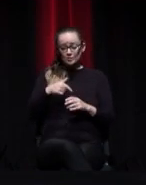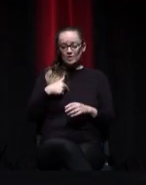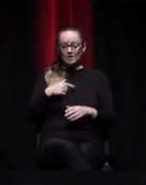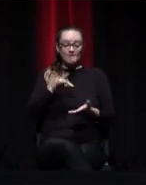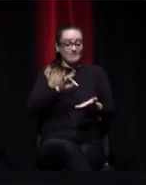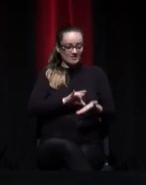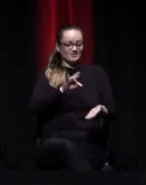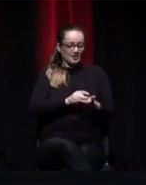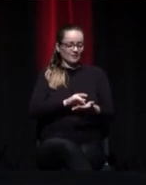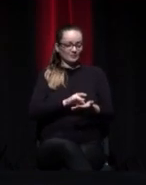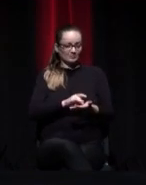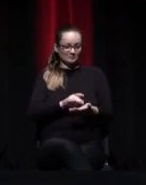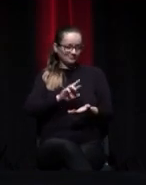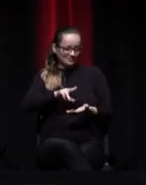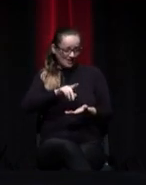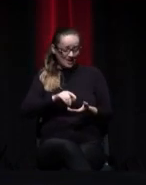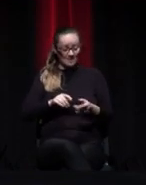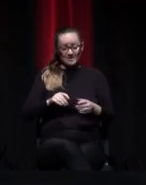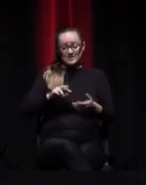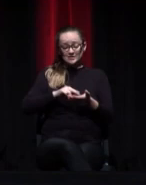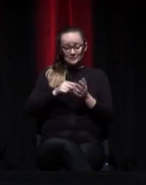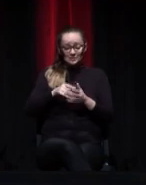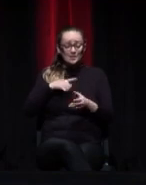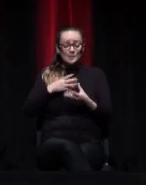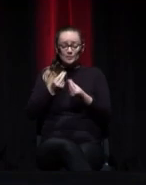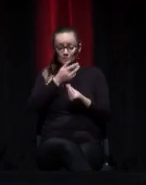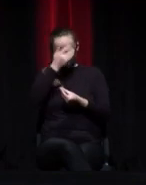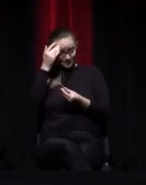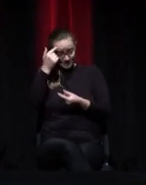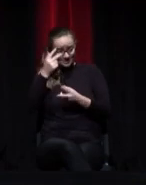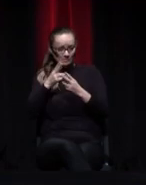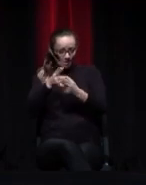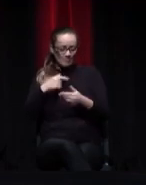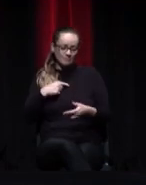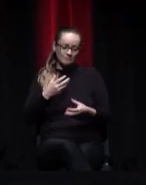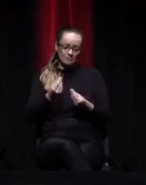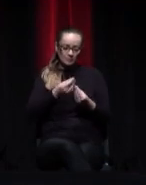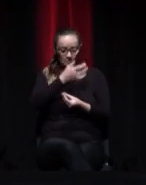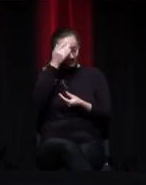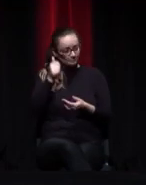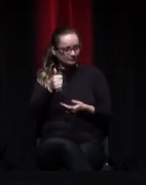or with its verification, because it has an event value.